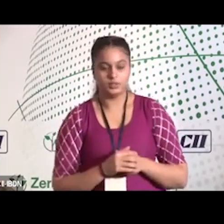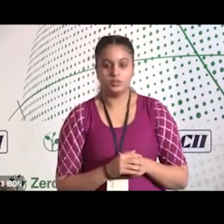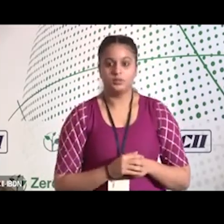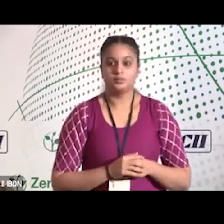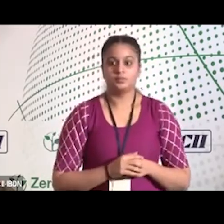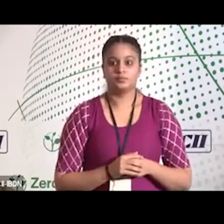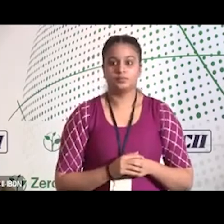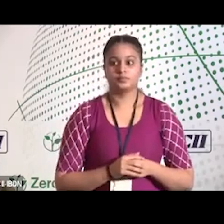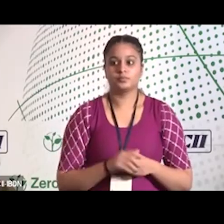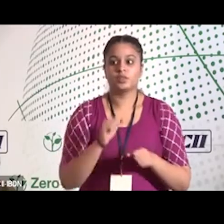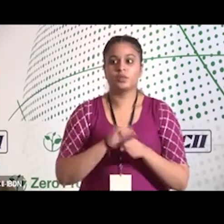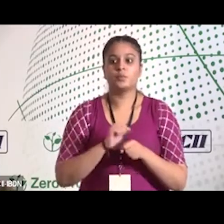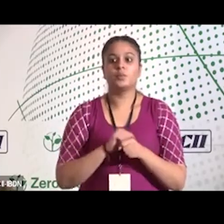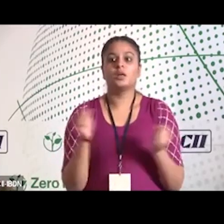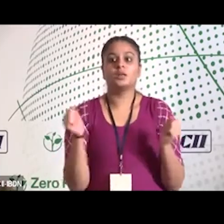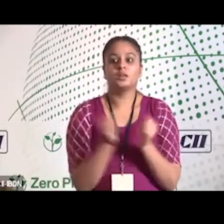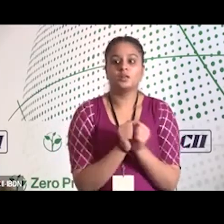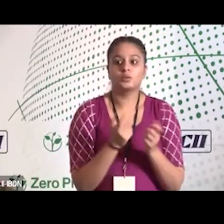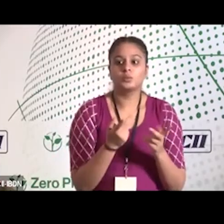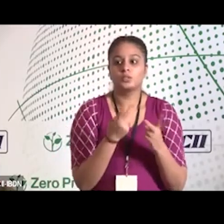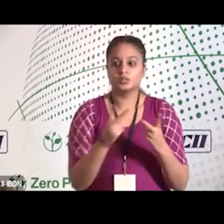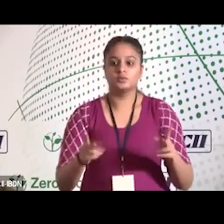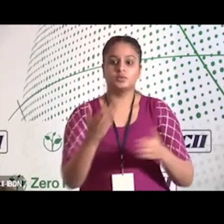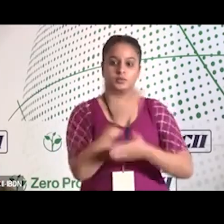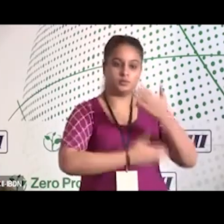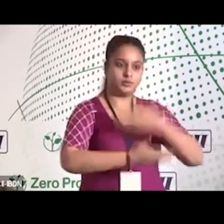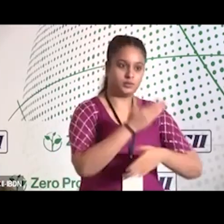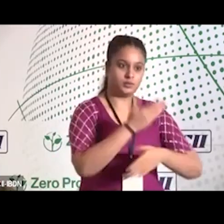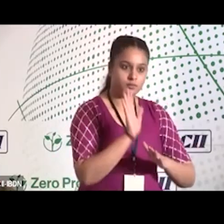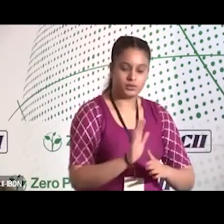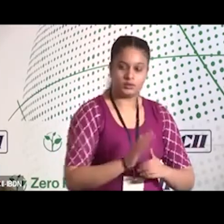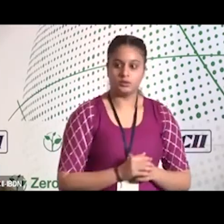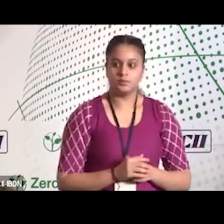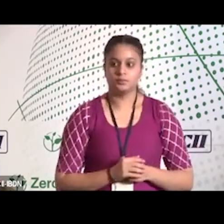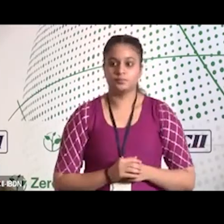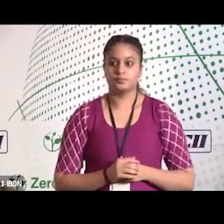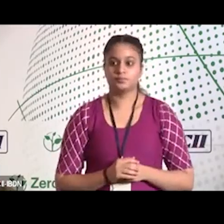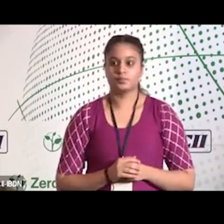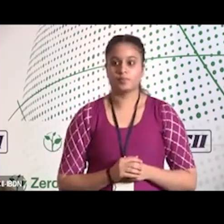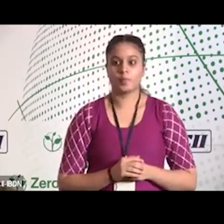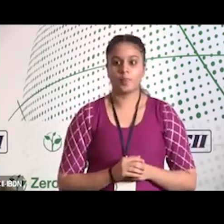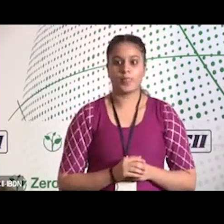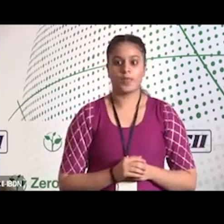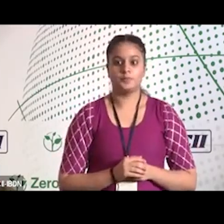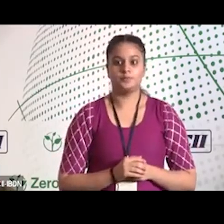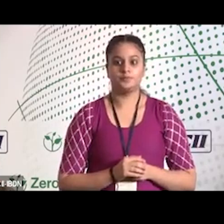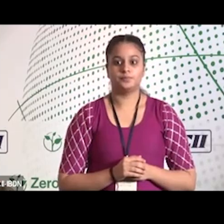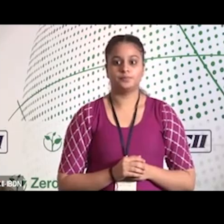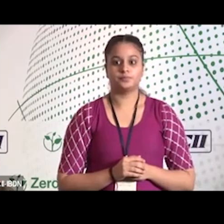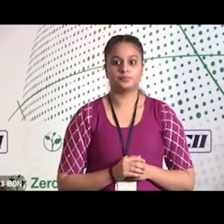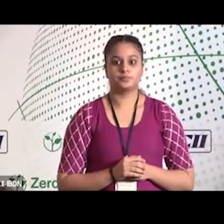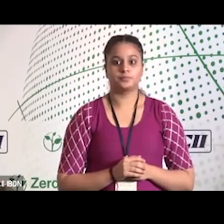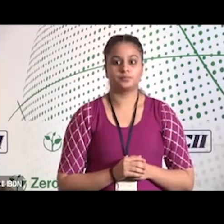Ceylon, which does work with women with disabilities, giving these skills to women in